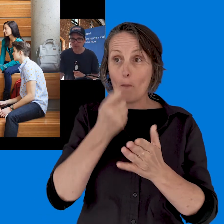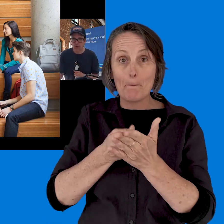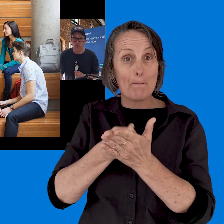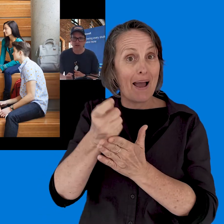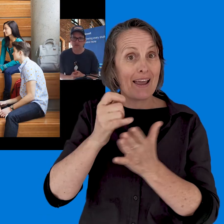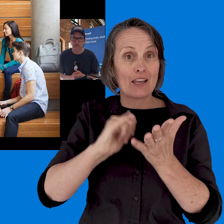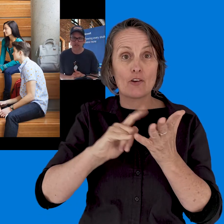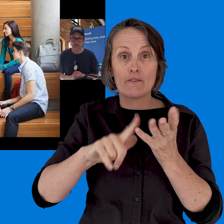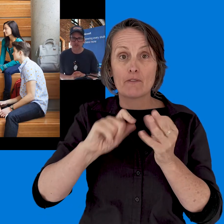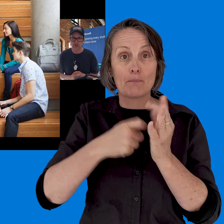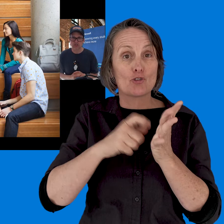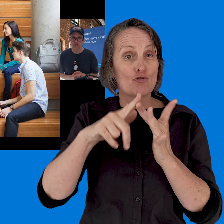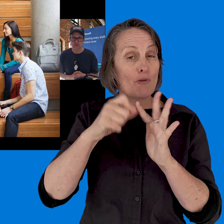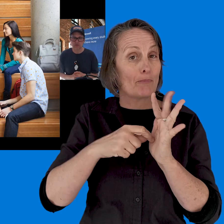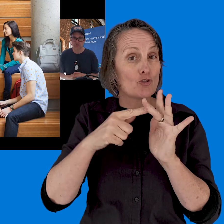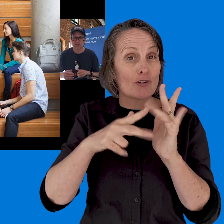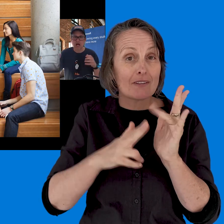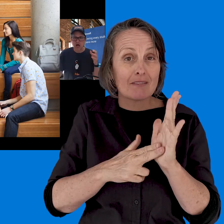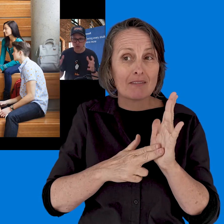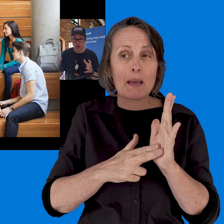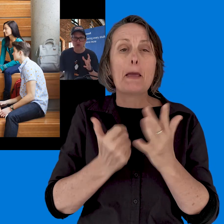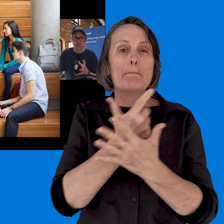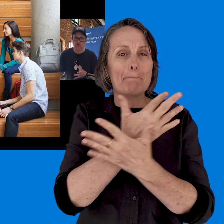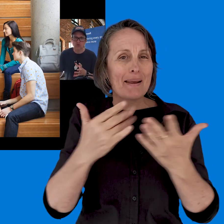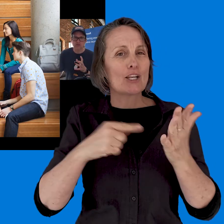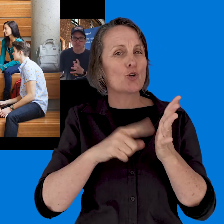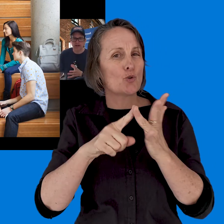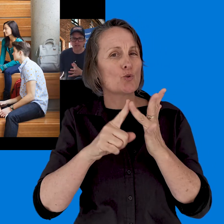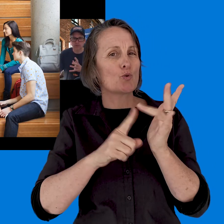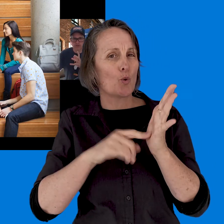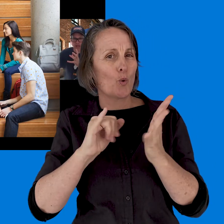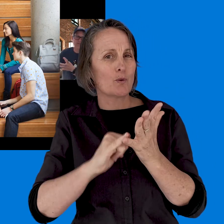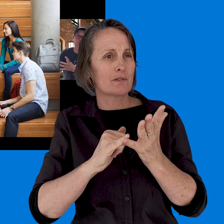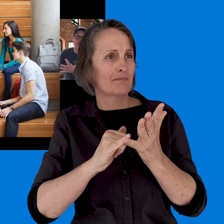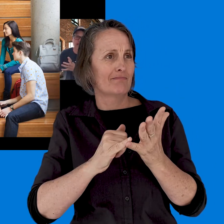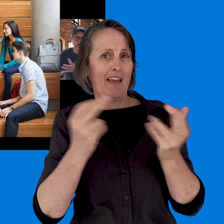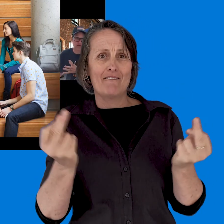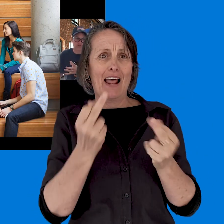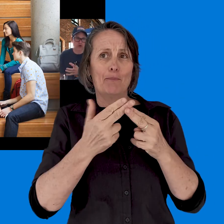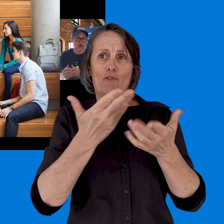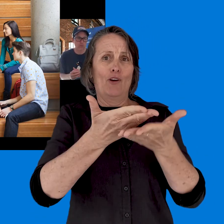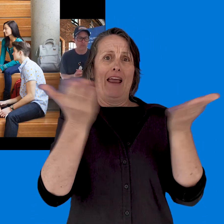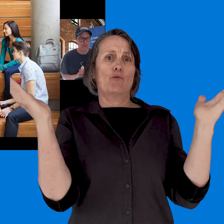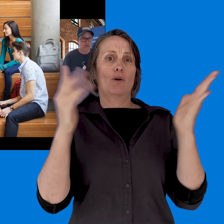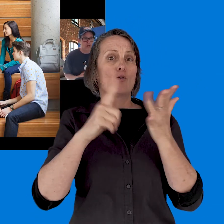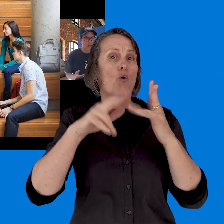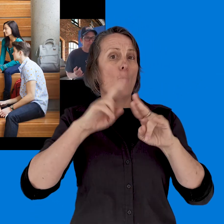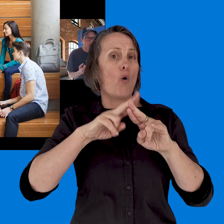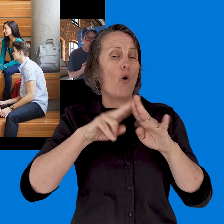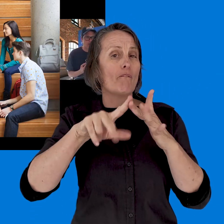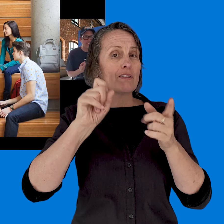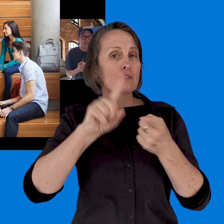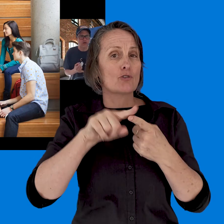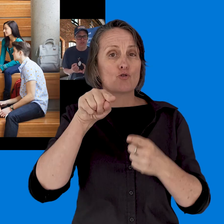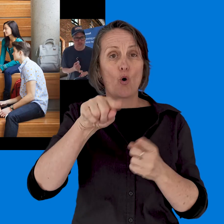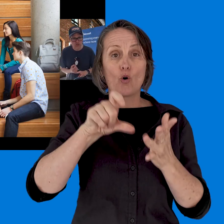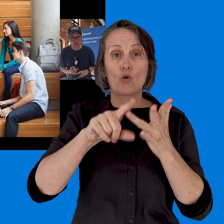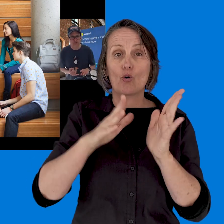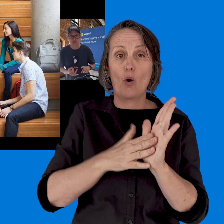haven't got one of the free institutions subscriptions. A lot of those tools are available to everybody at office.com. But I want you to tell students,